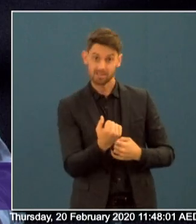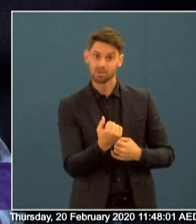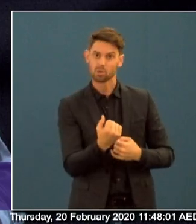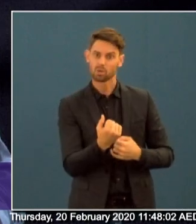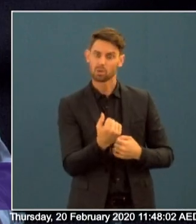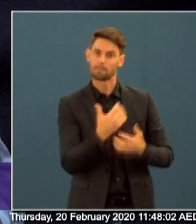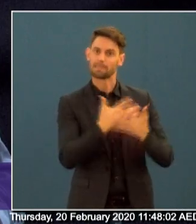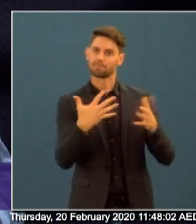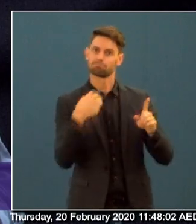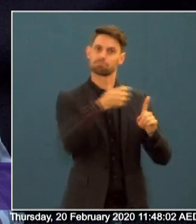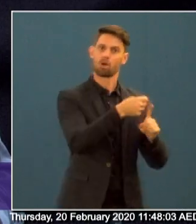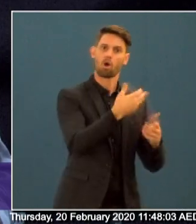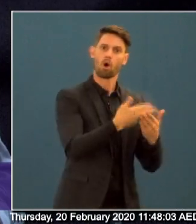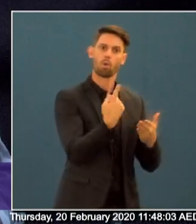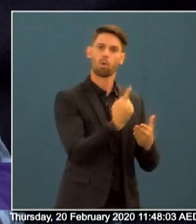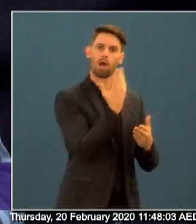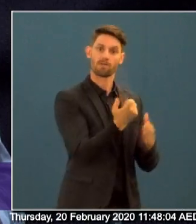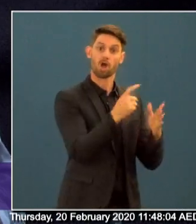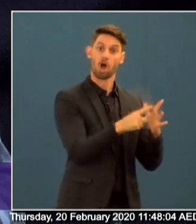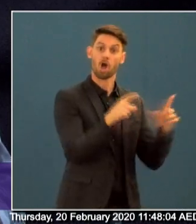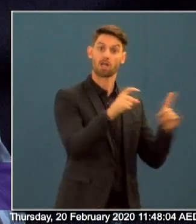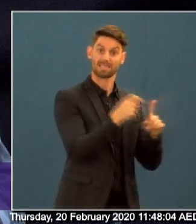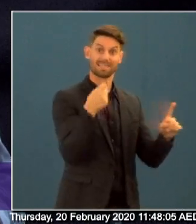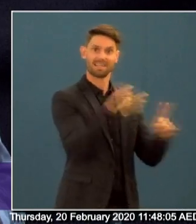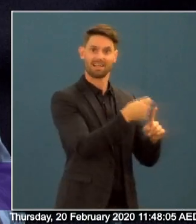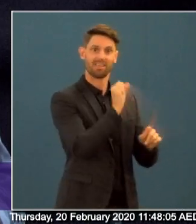people with intellectual disability and, separately, in people on the autism spectrum.